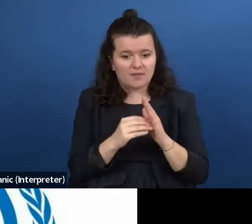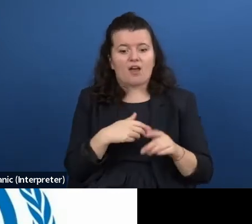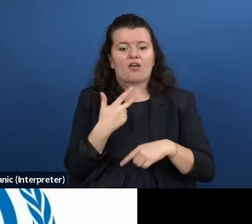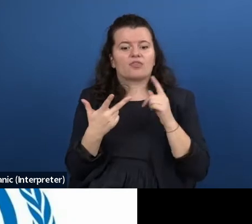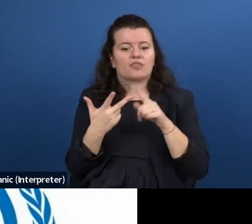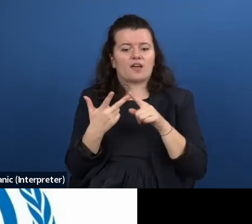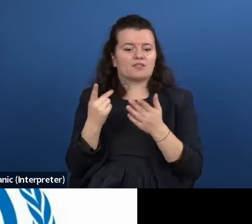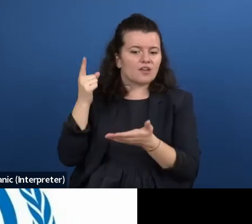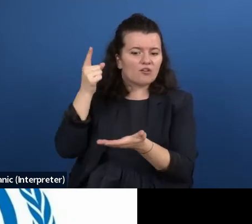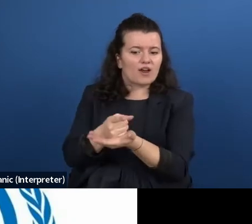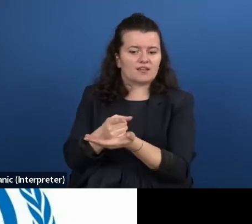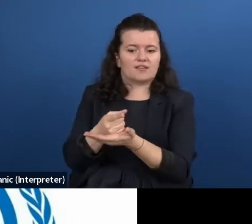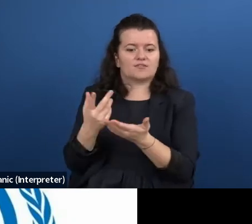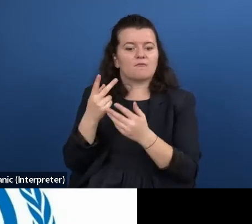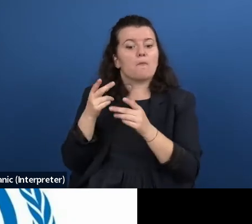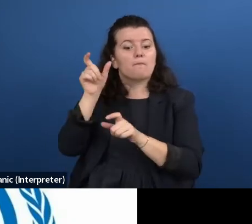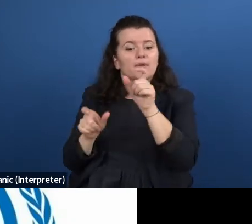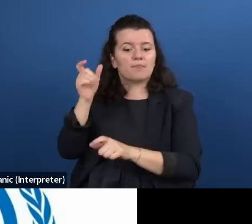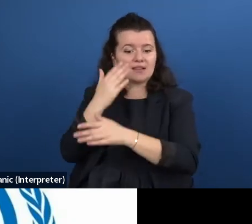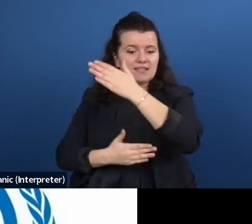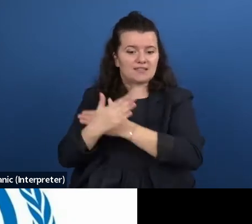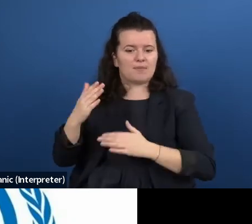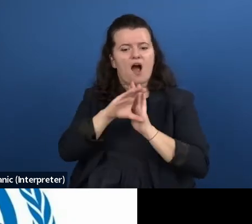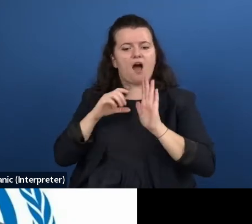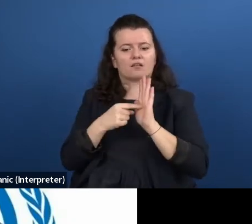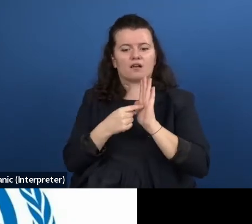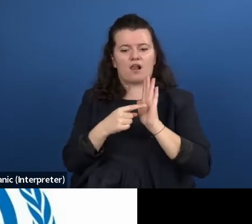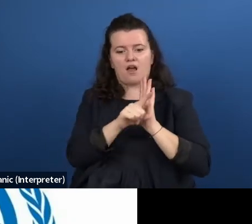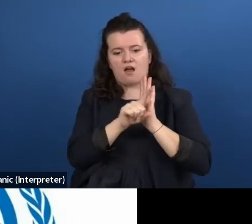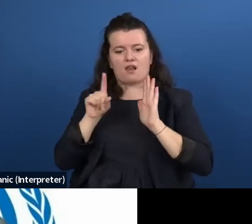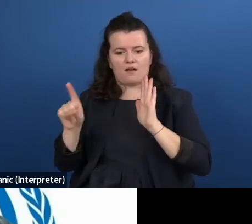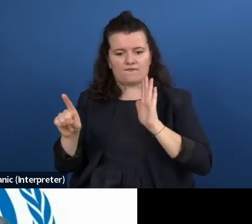it uses the dated language of persons with special needs,